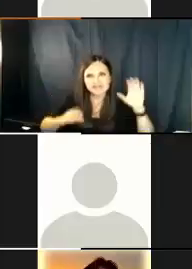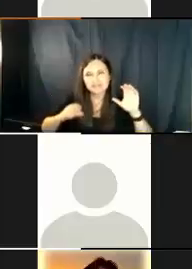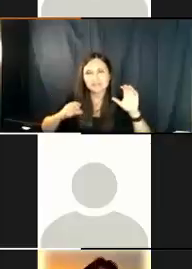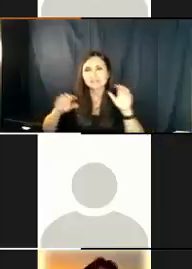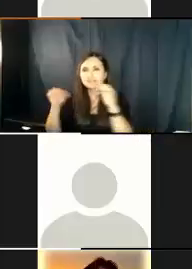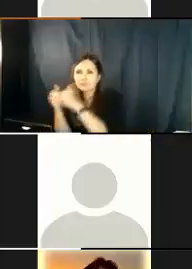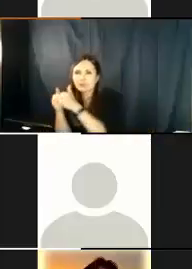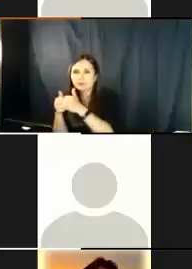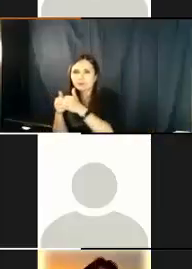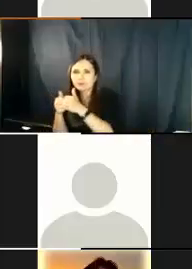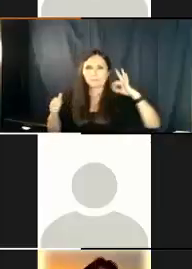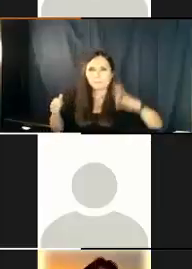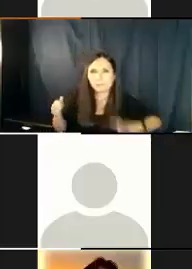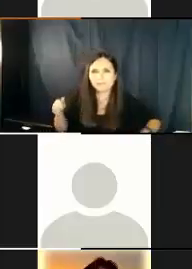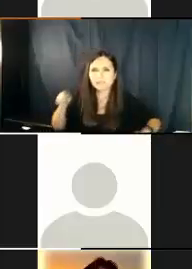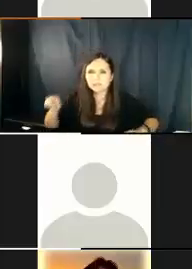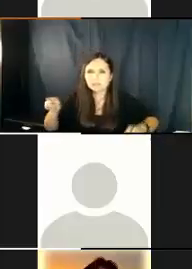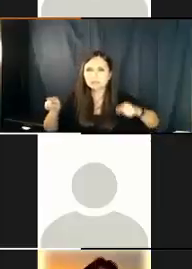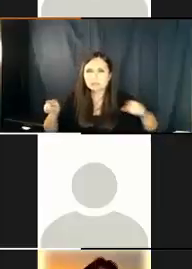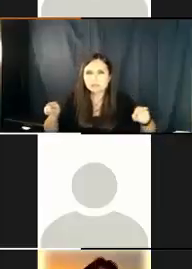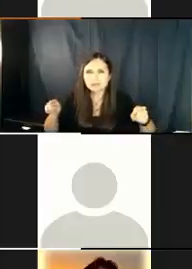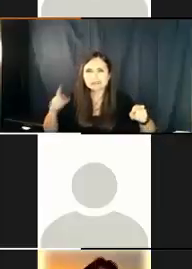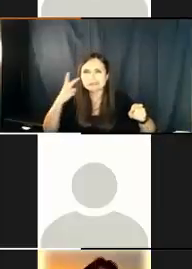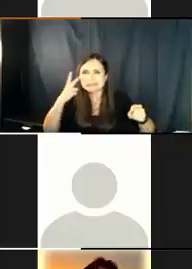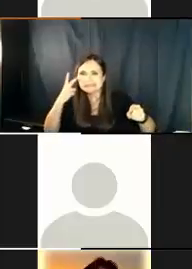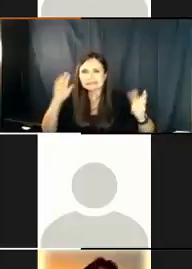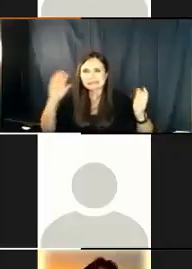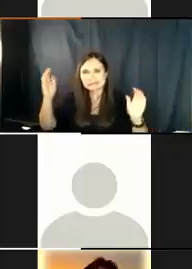But look for this.